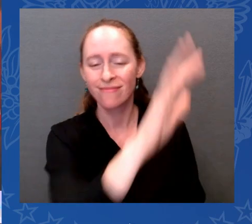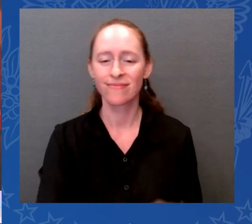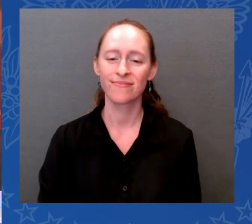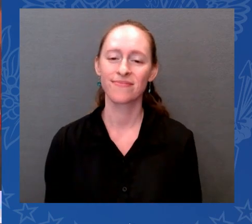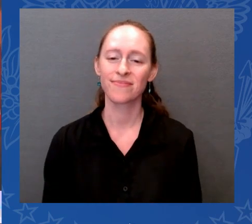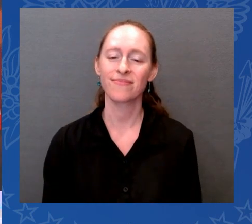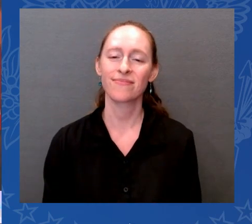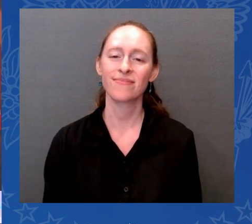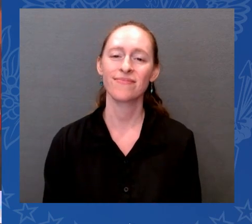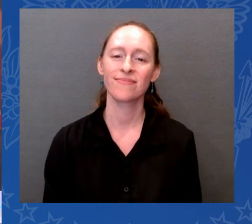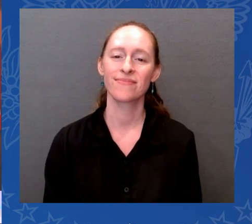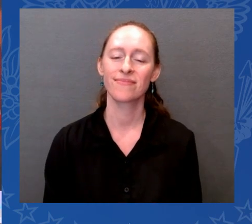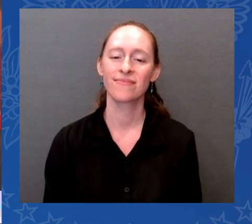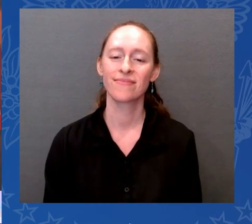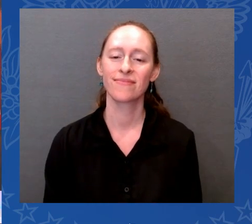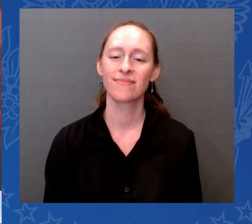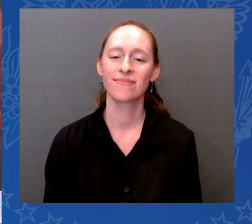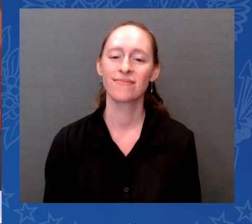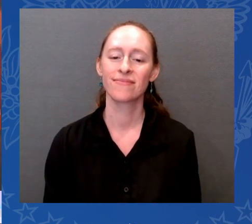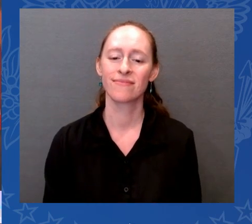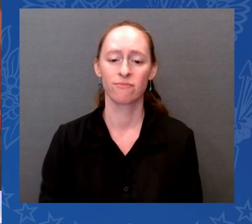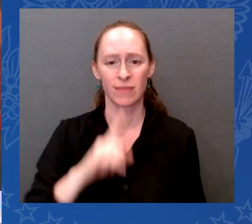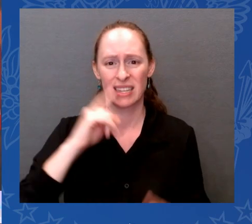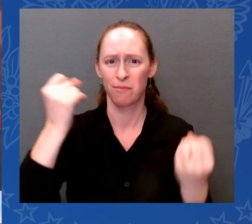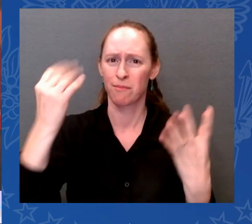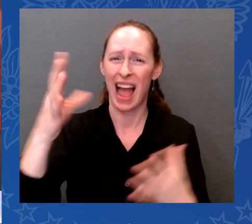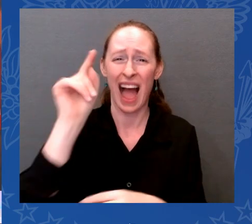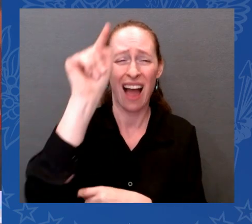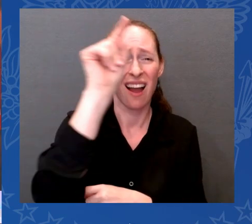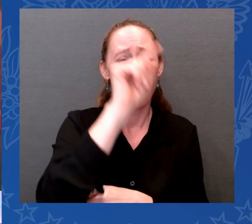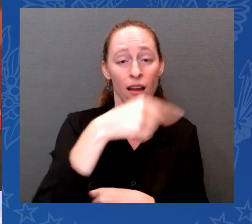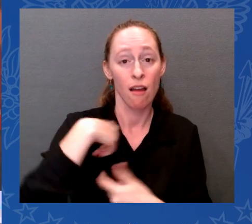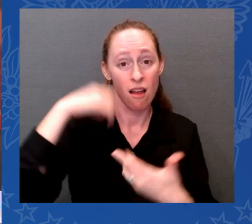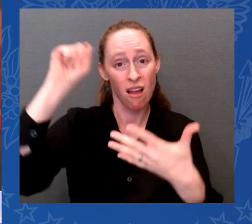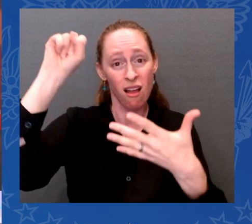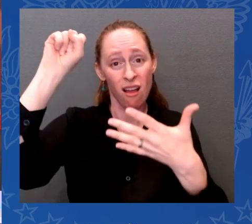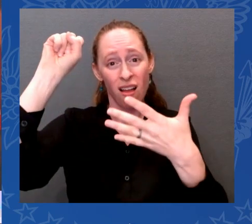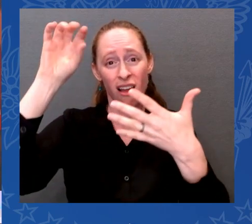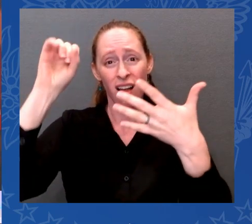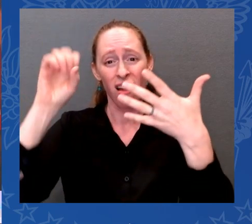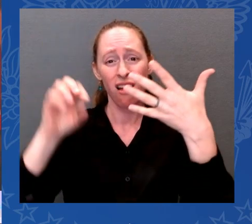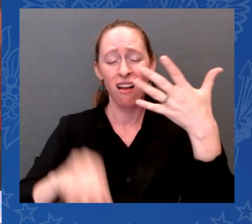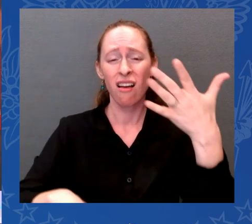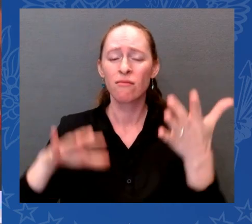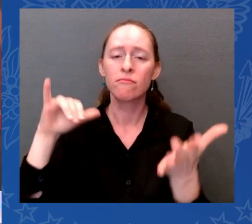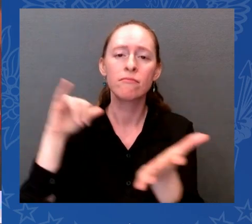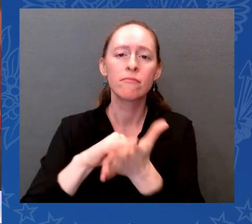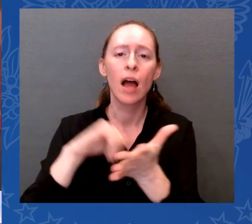And each one -- each one of you is a hero to the community. You've touched people's lives.